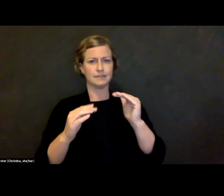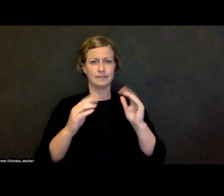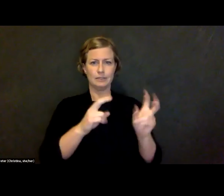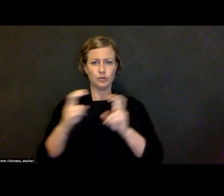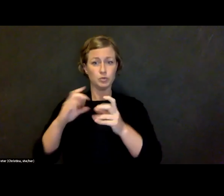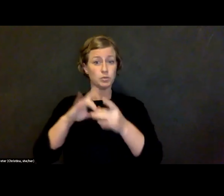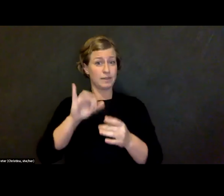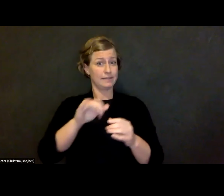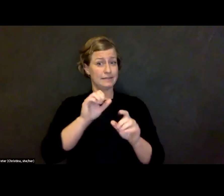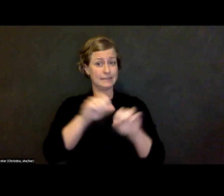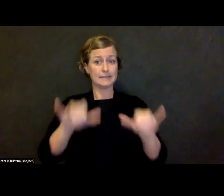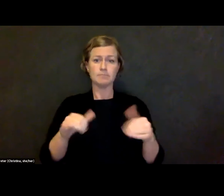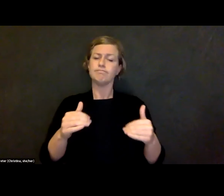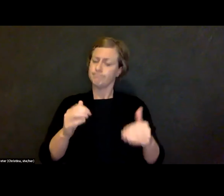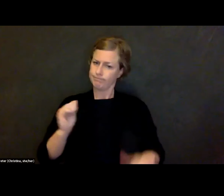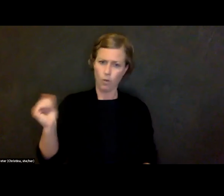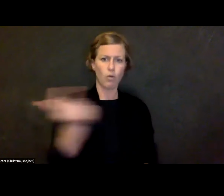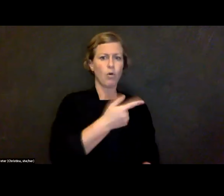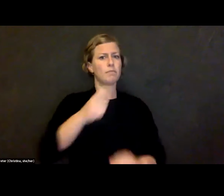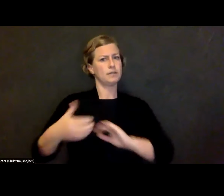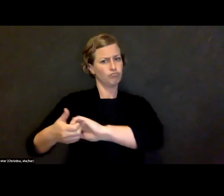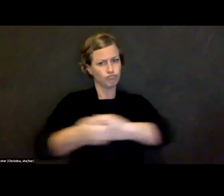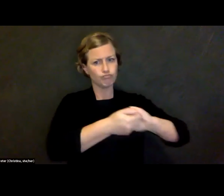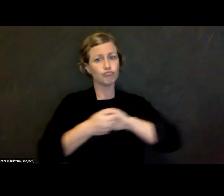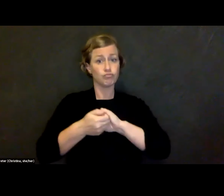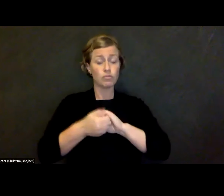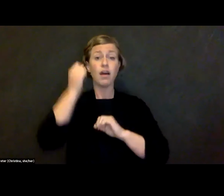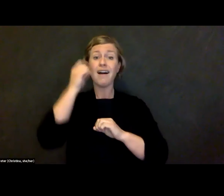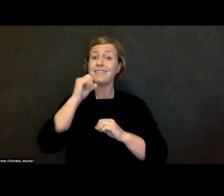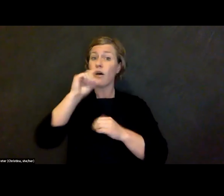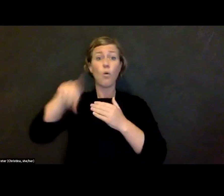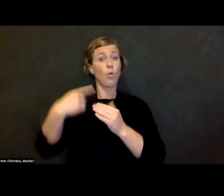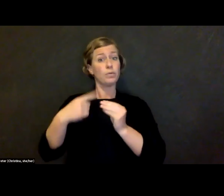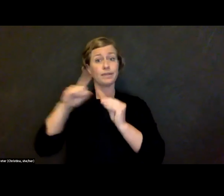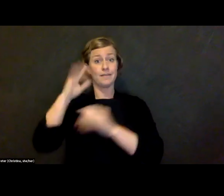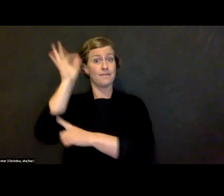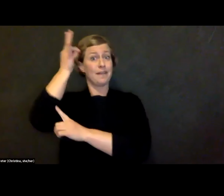drive the change we need. I understand that you'll be discussing immigration and criminal justice issues with state legislators.